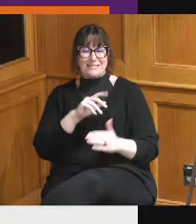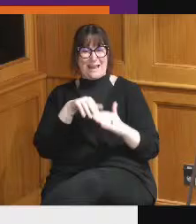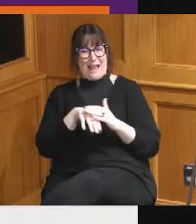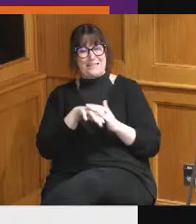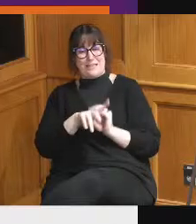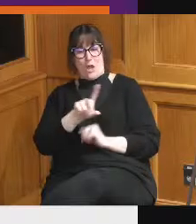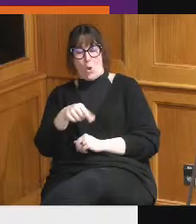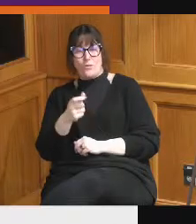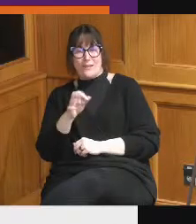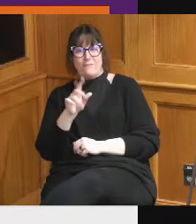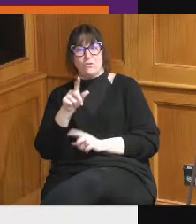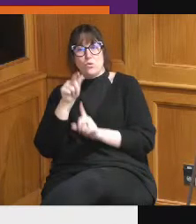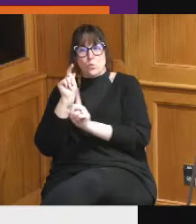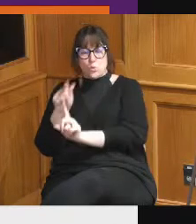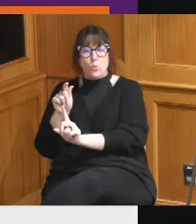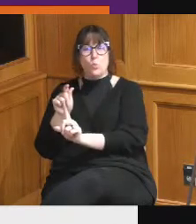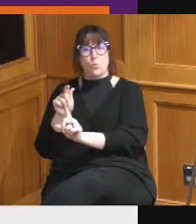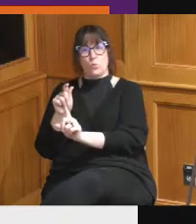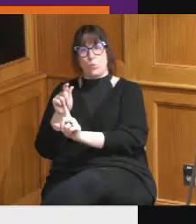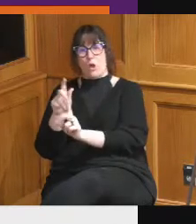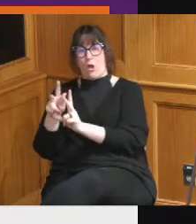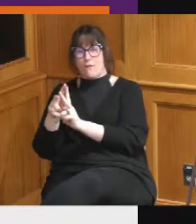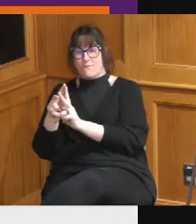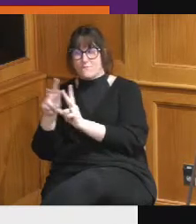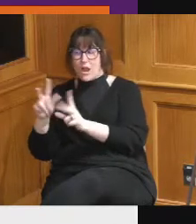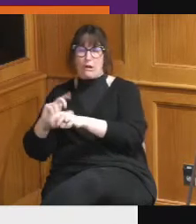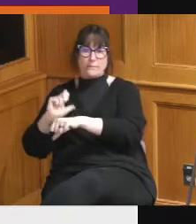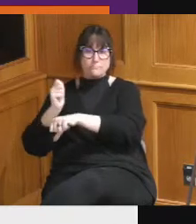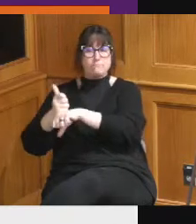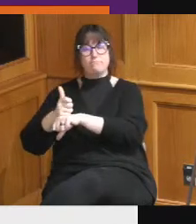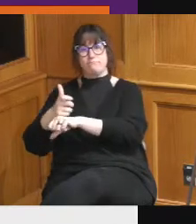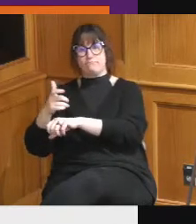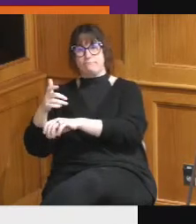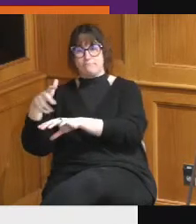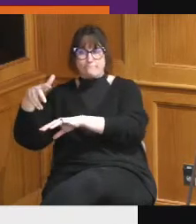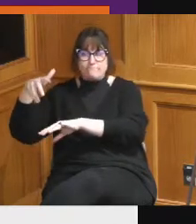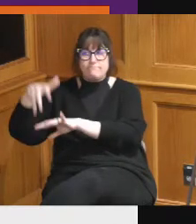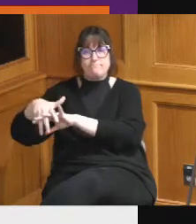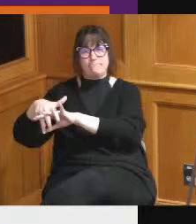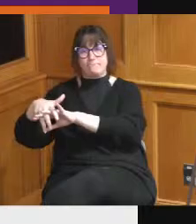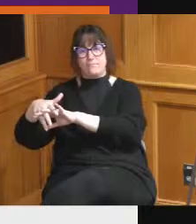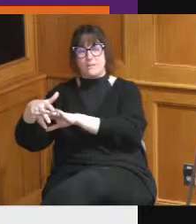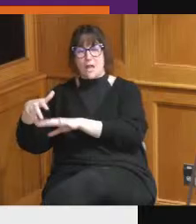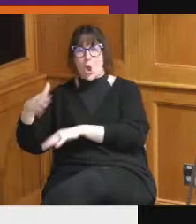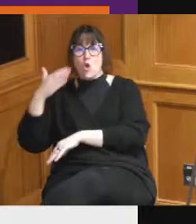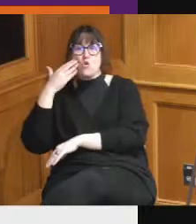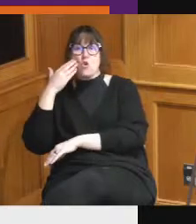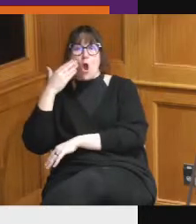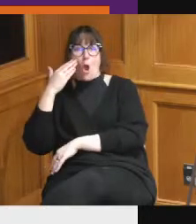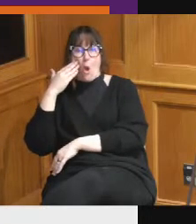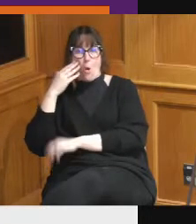are a very wellestablished well capitalized developer in fact you can't even apply for